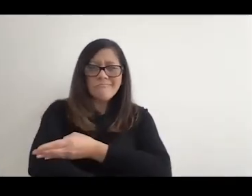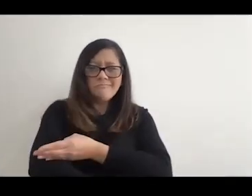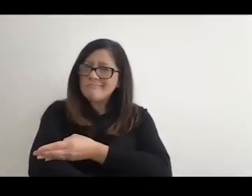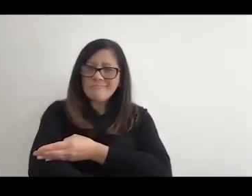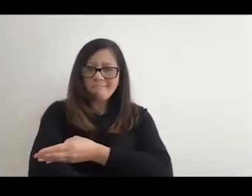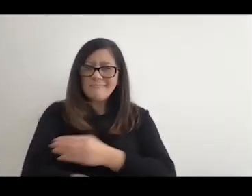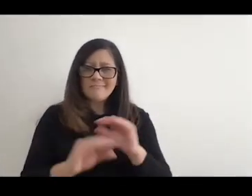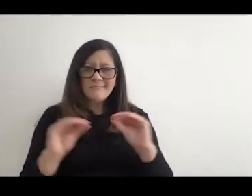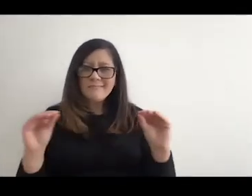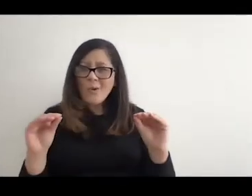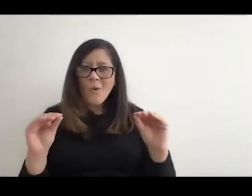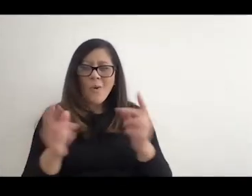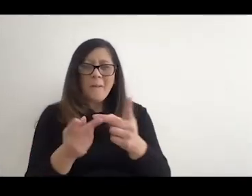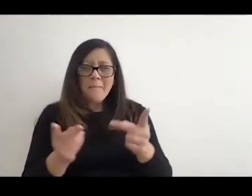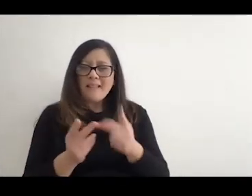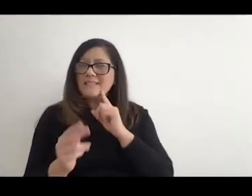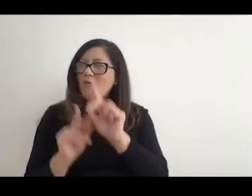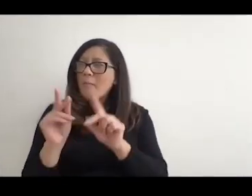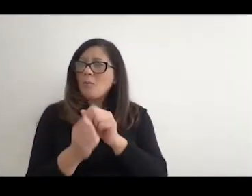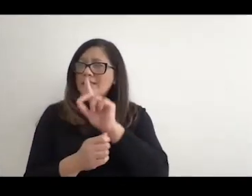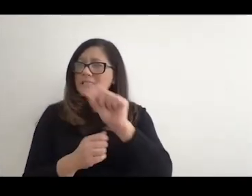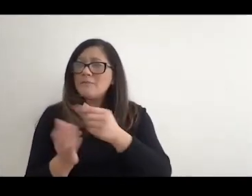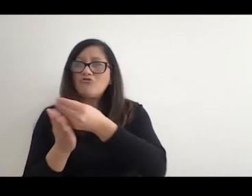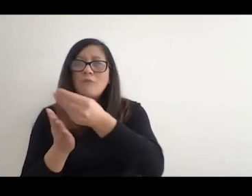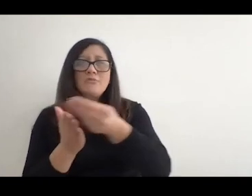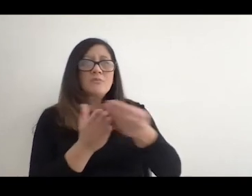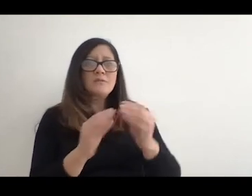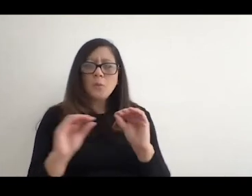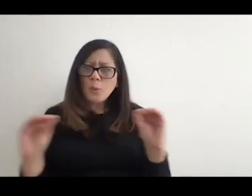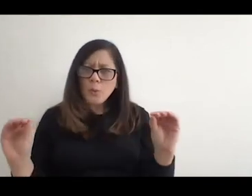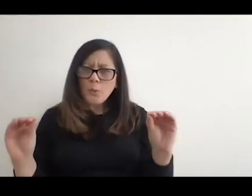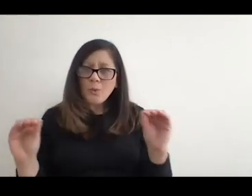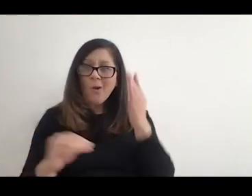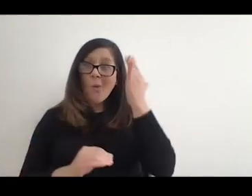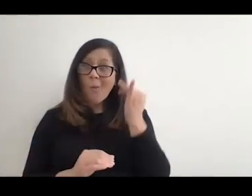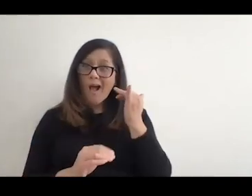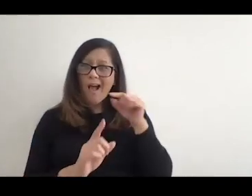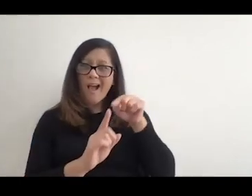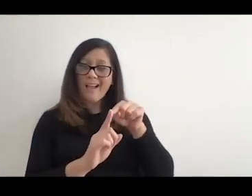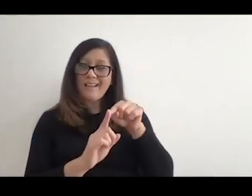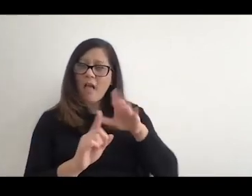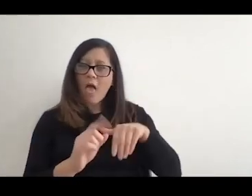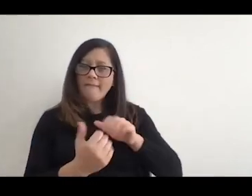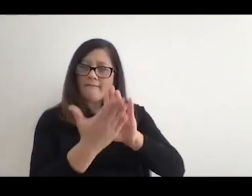have not dealt with D-I-S-A-B-I-L-I-T-Y.